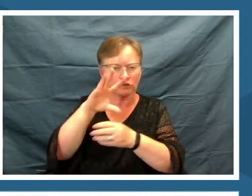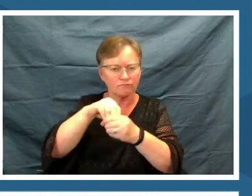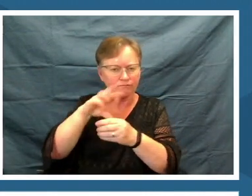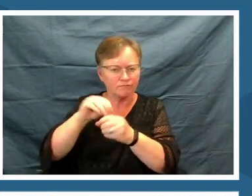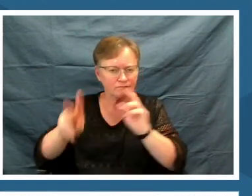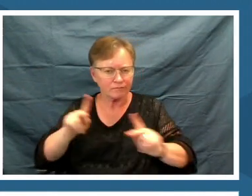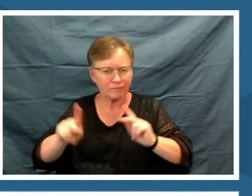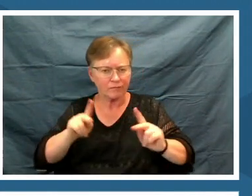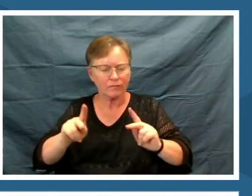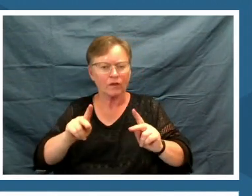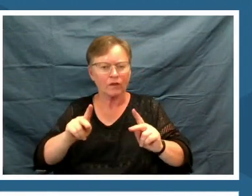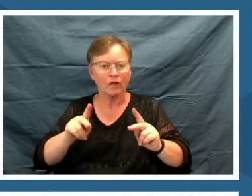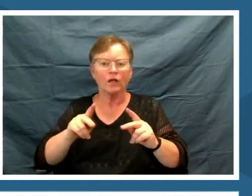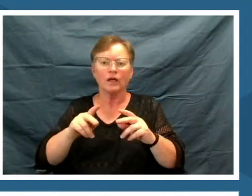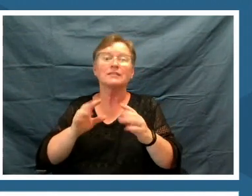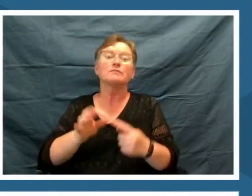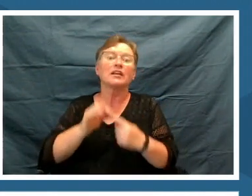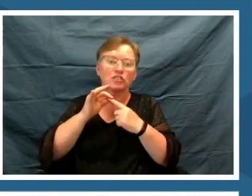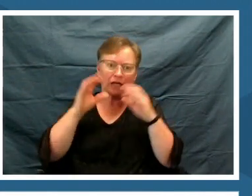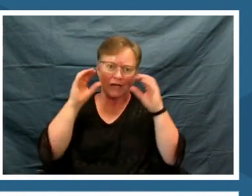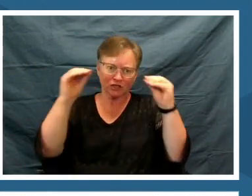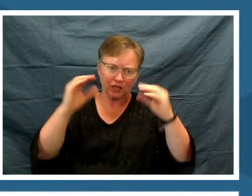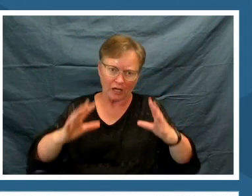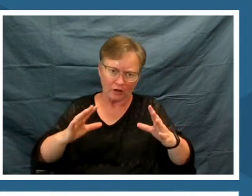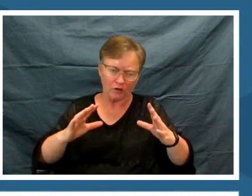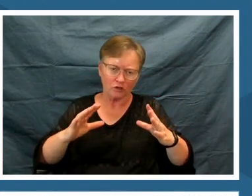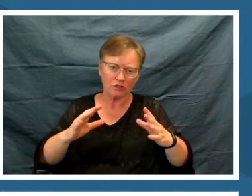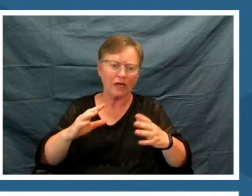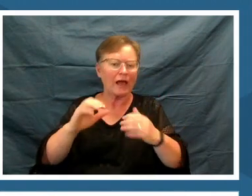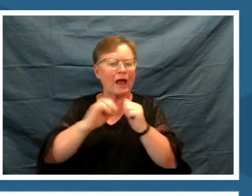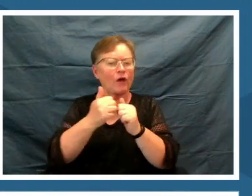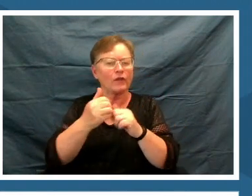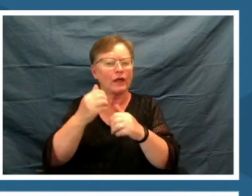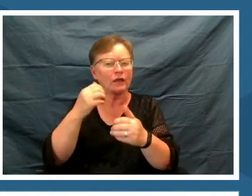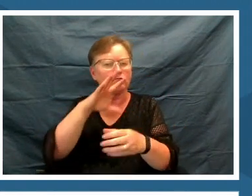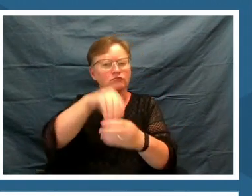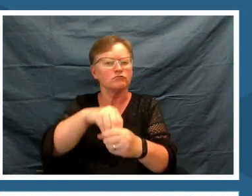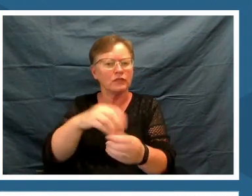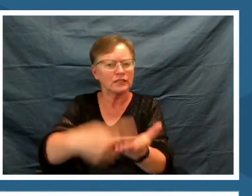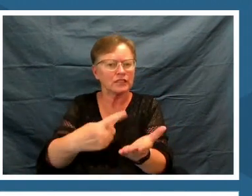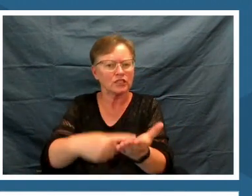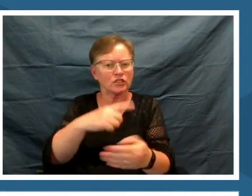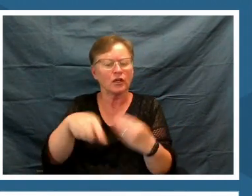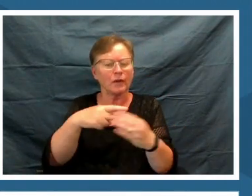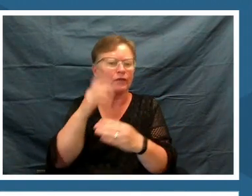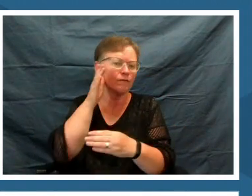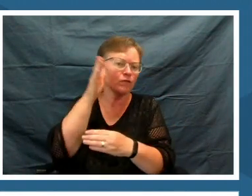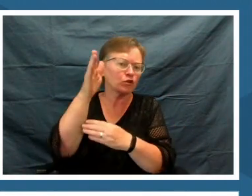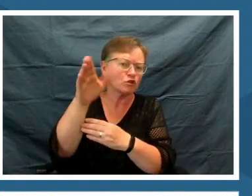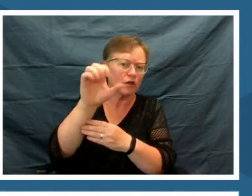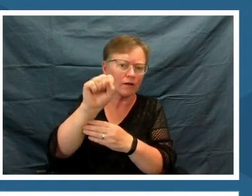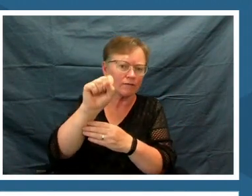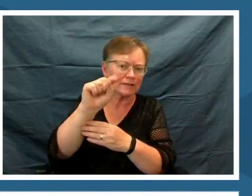about the future of stem education